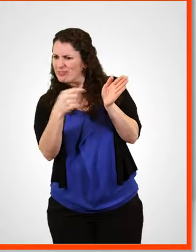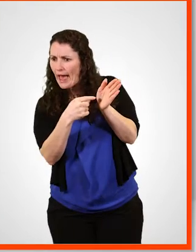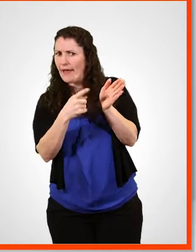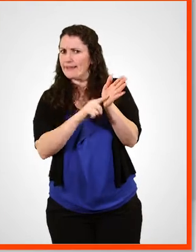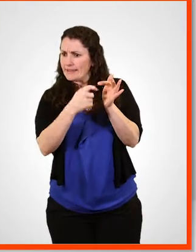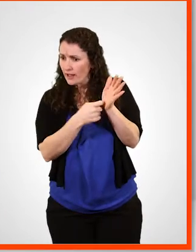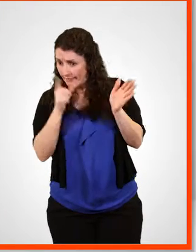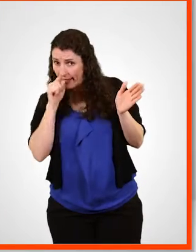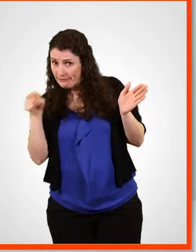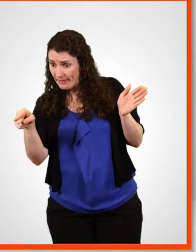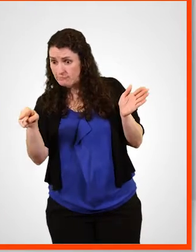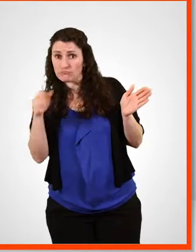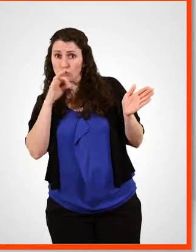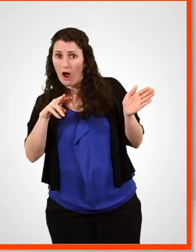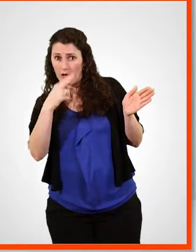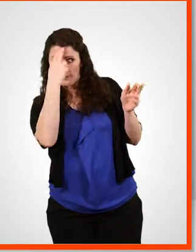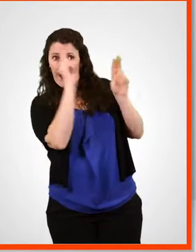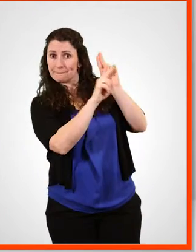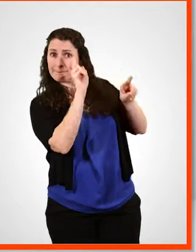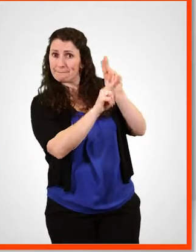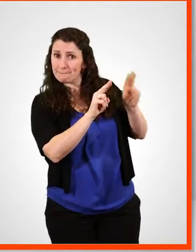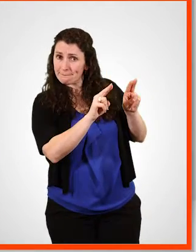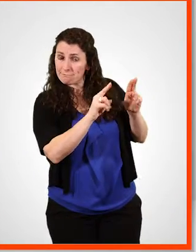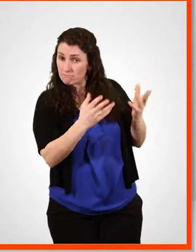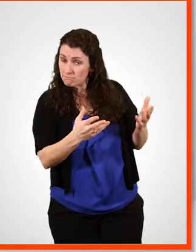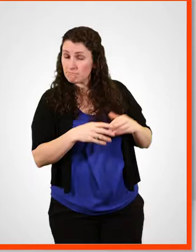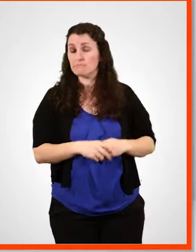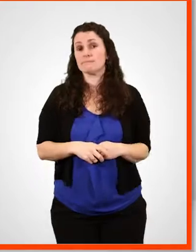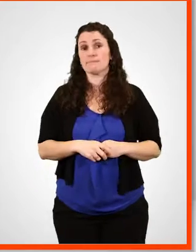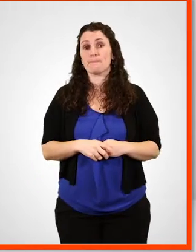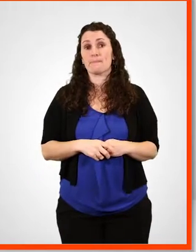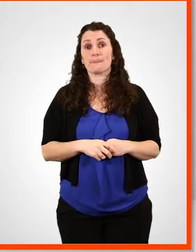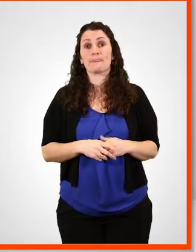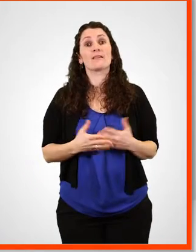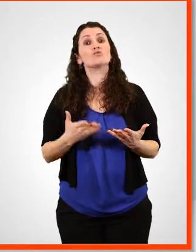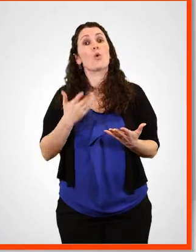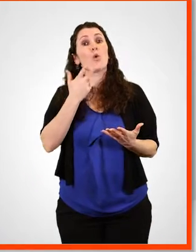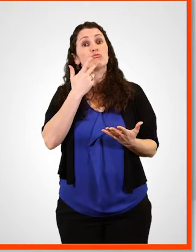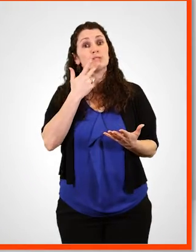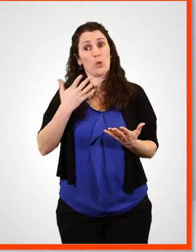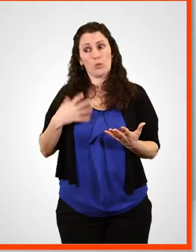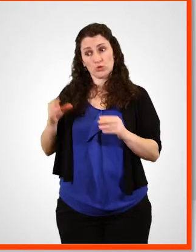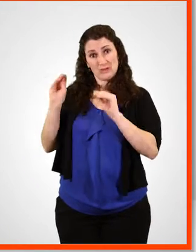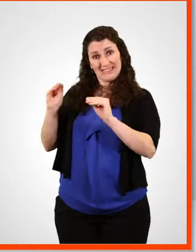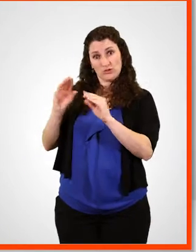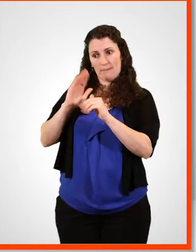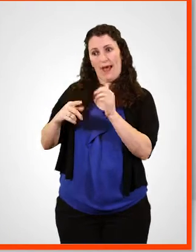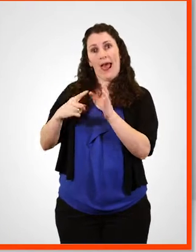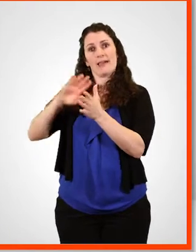What's interesting is you can exploit that knowledge when you're making the transition to teaching children about the alphabetic principle